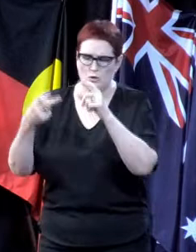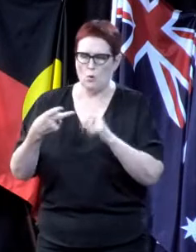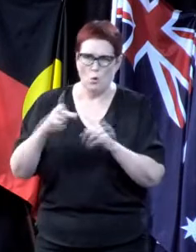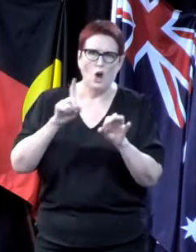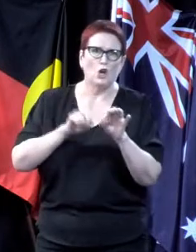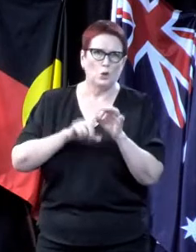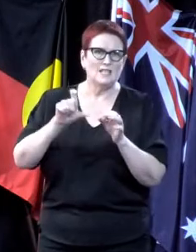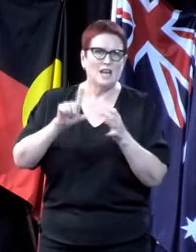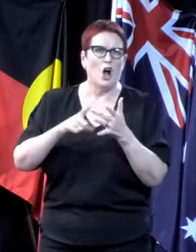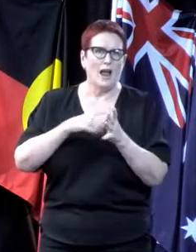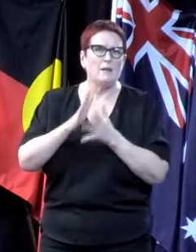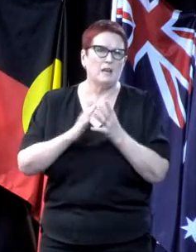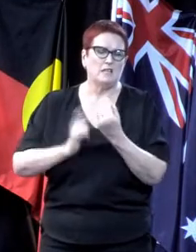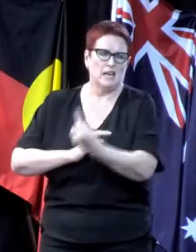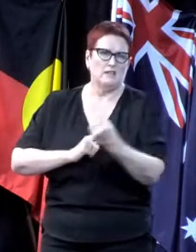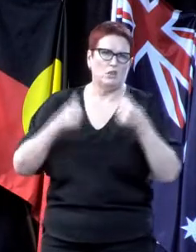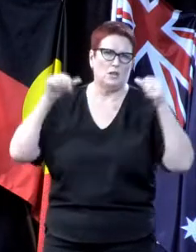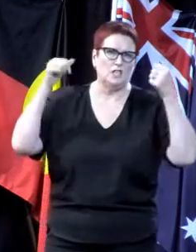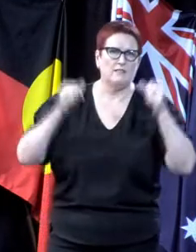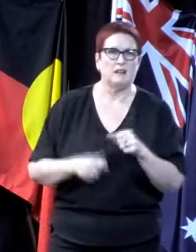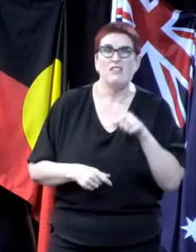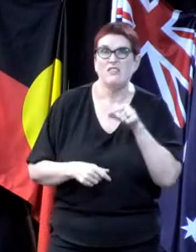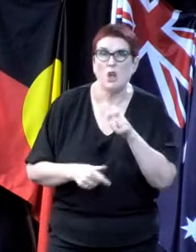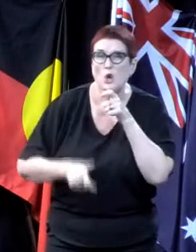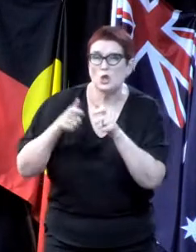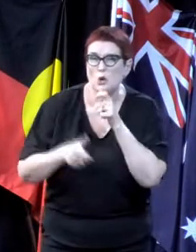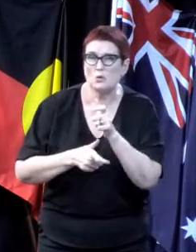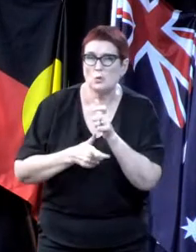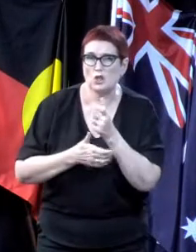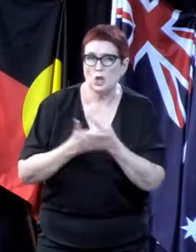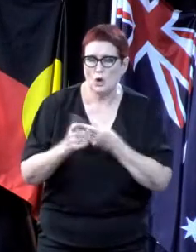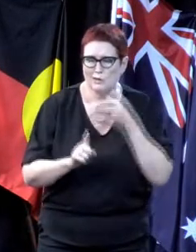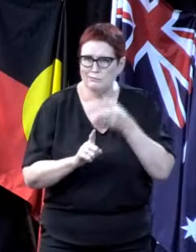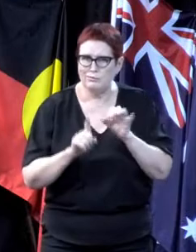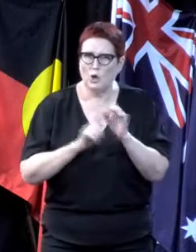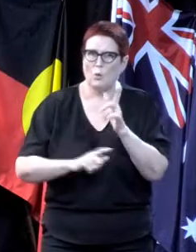And that's very much a Queensland part for the Certificate of Individual Achievement.